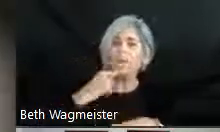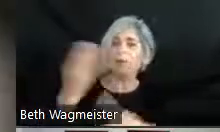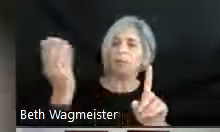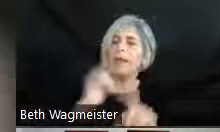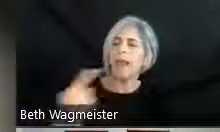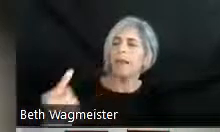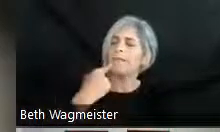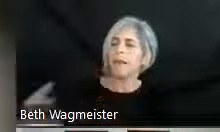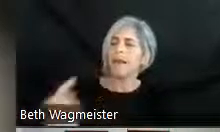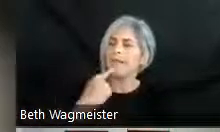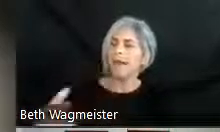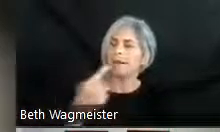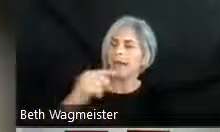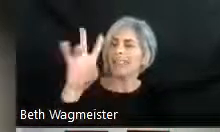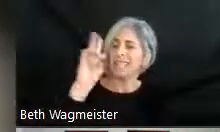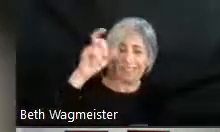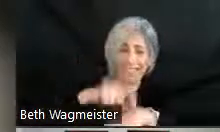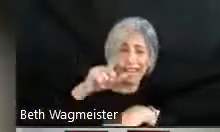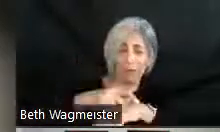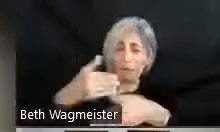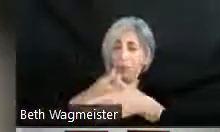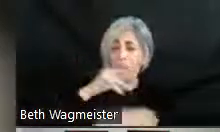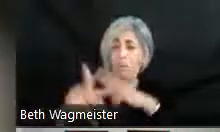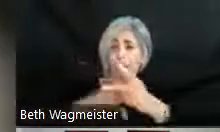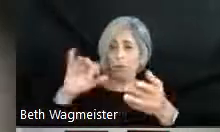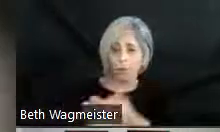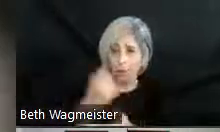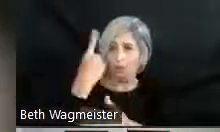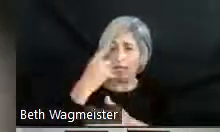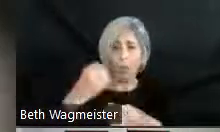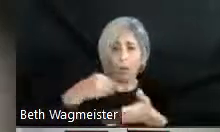like buying a product or service. I'll tell you what, I'm not better than a